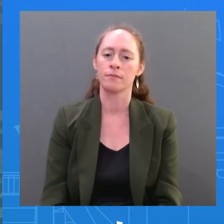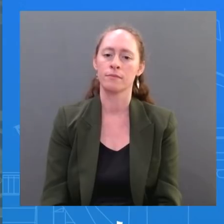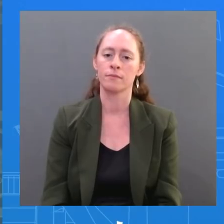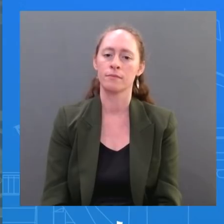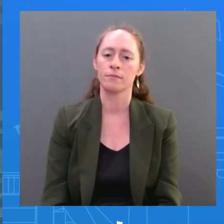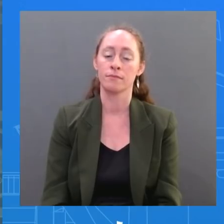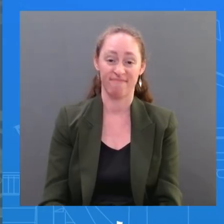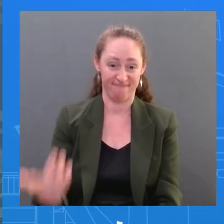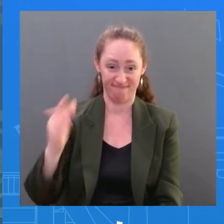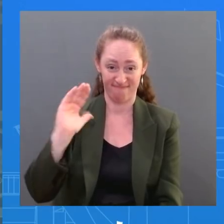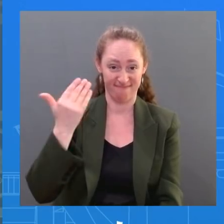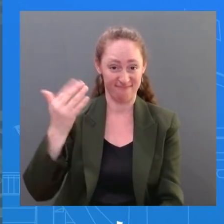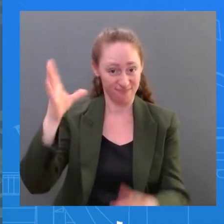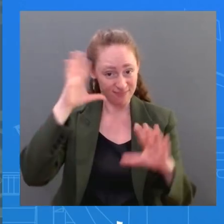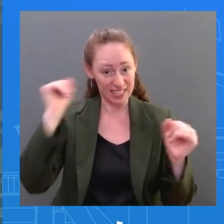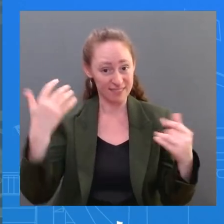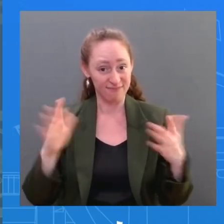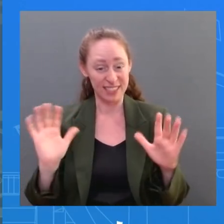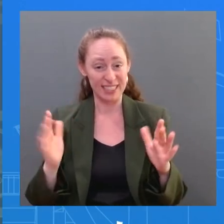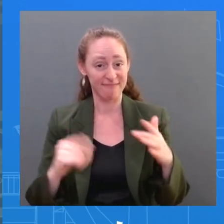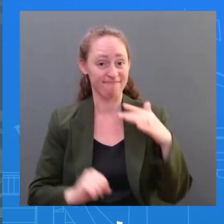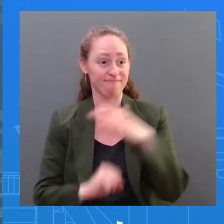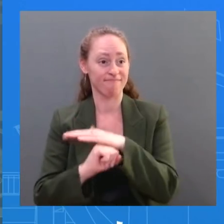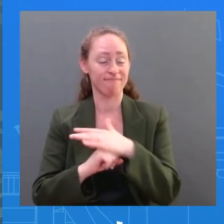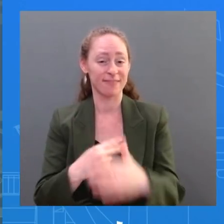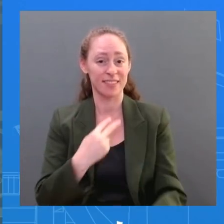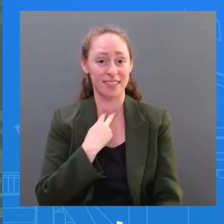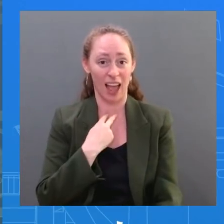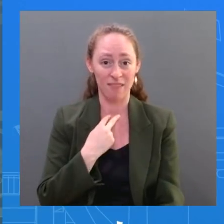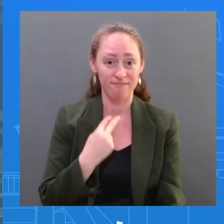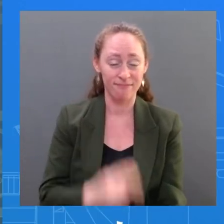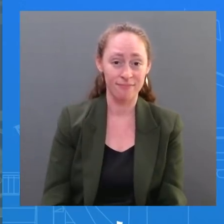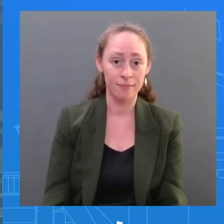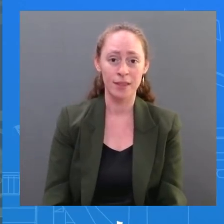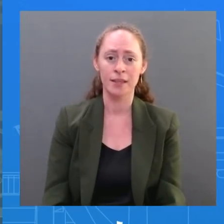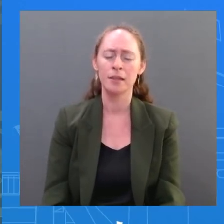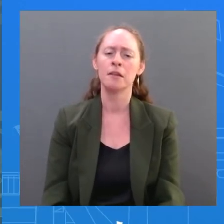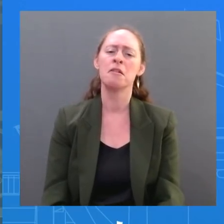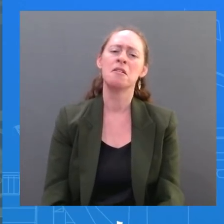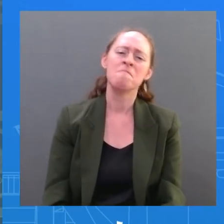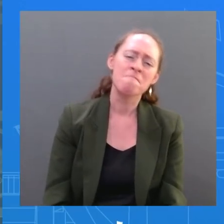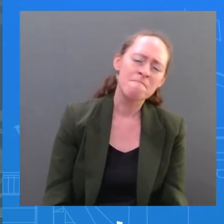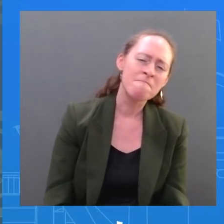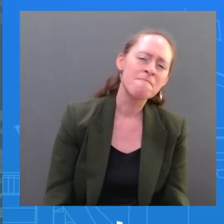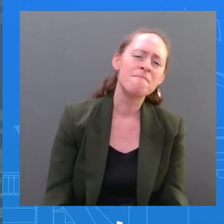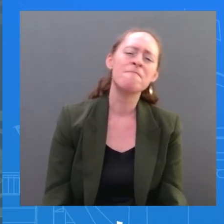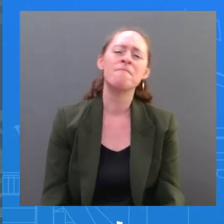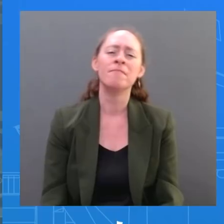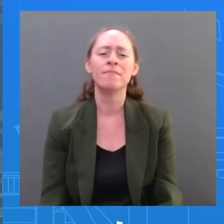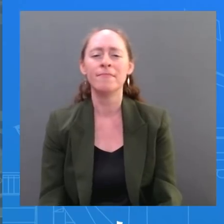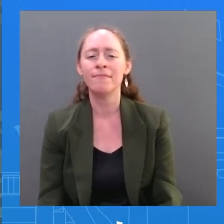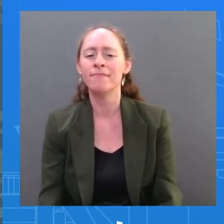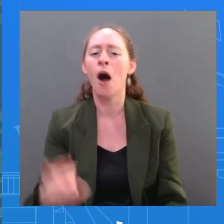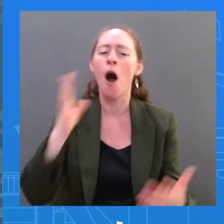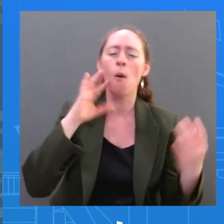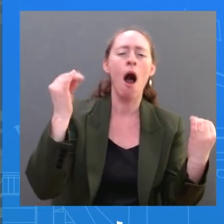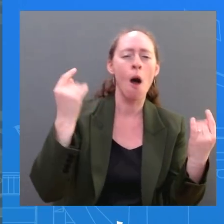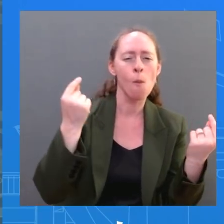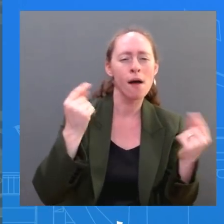he has -- we have continued to say he's going to look at every option that he has. But, look, here's what we saw -- right? we heard him say that what --